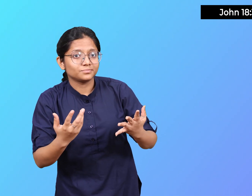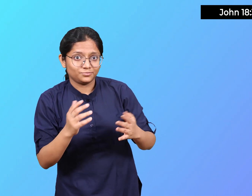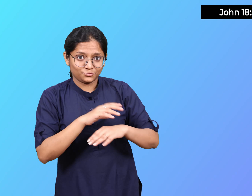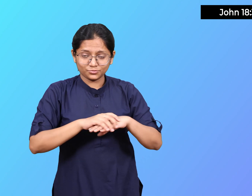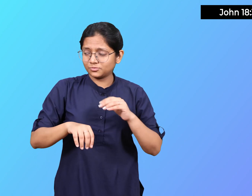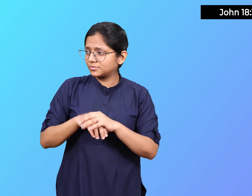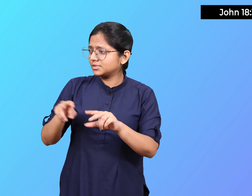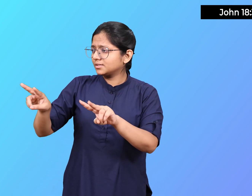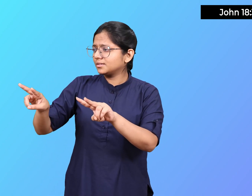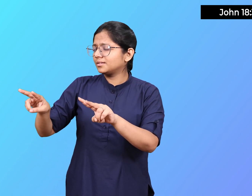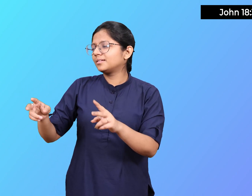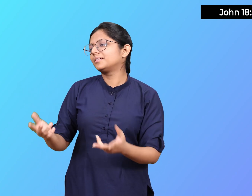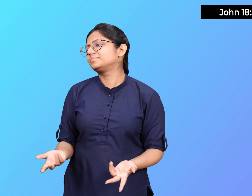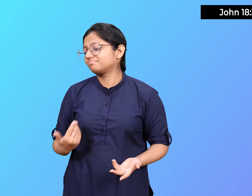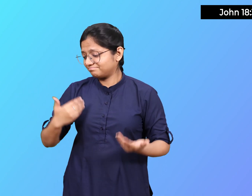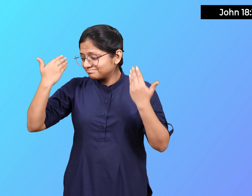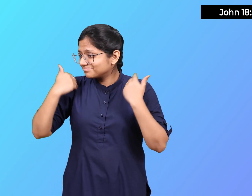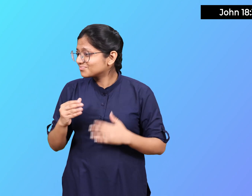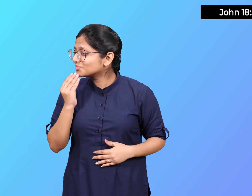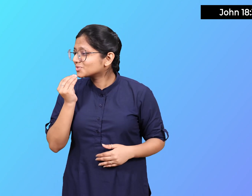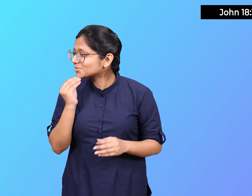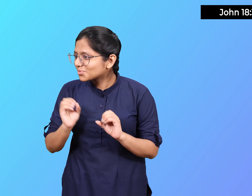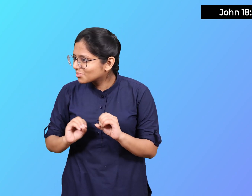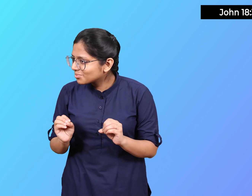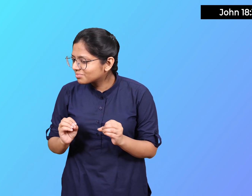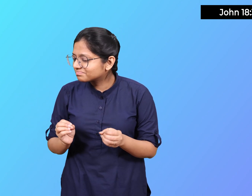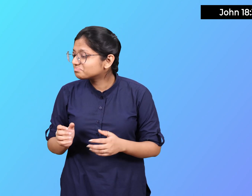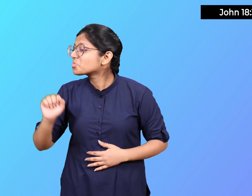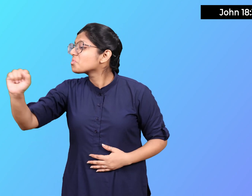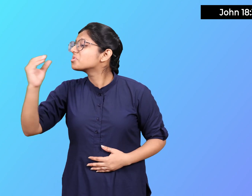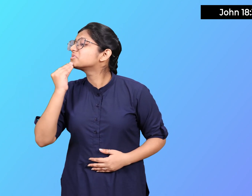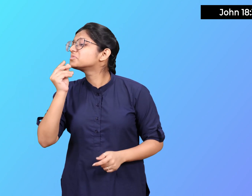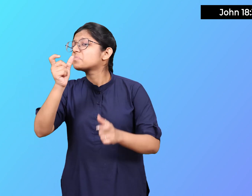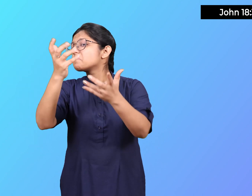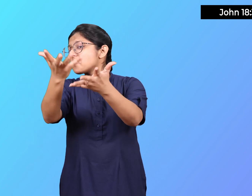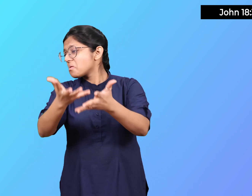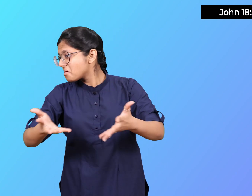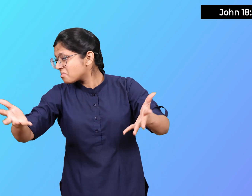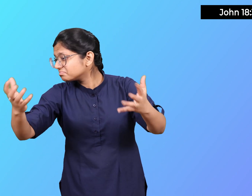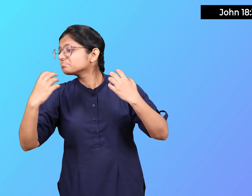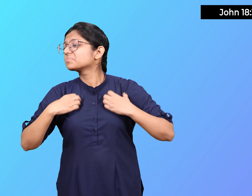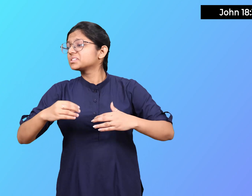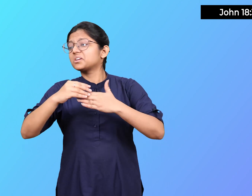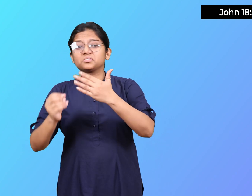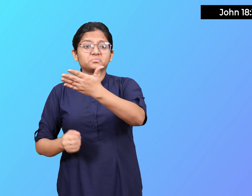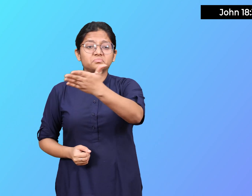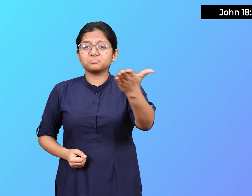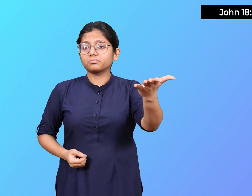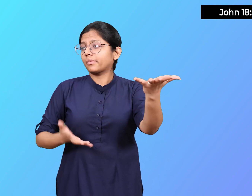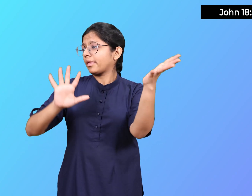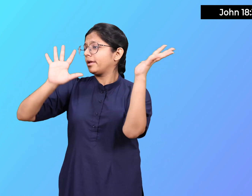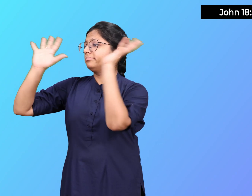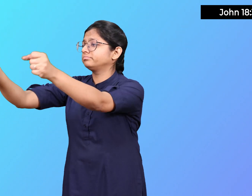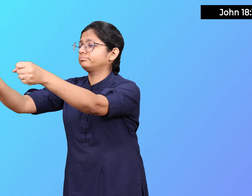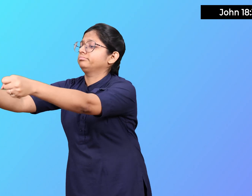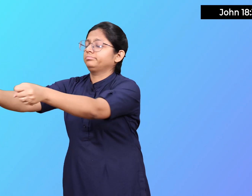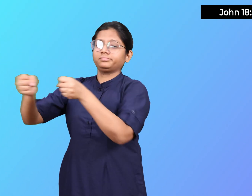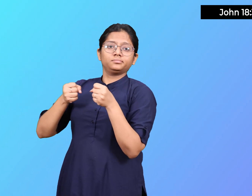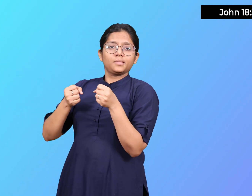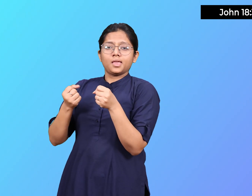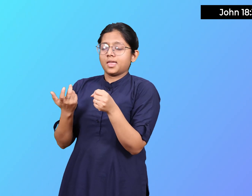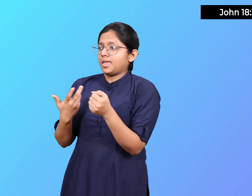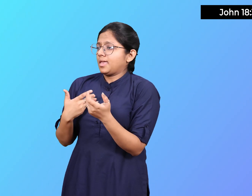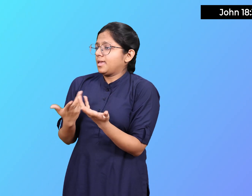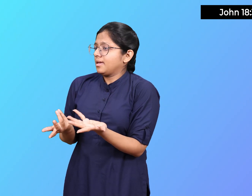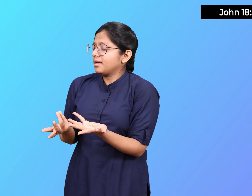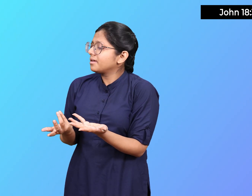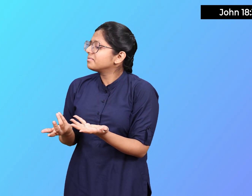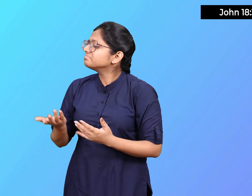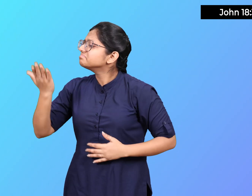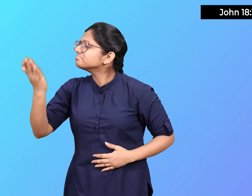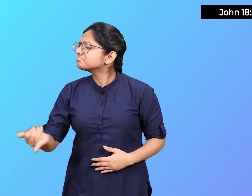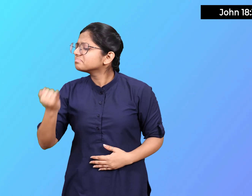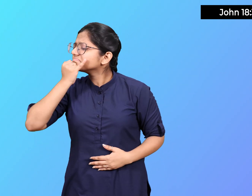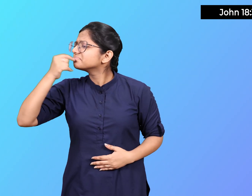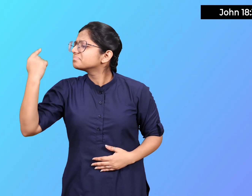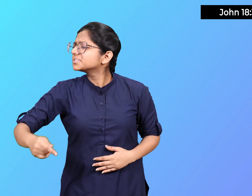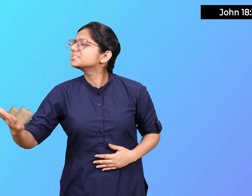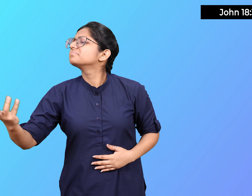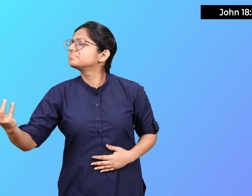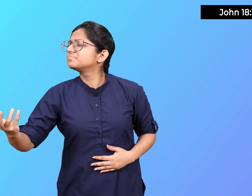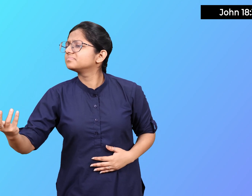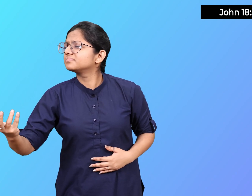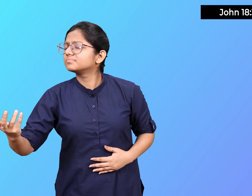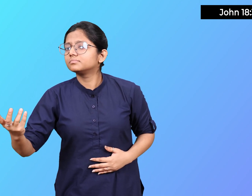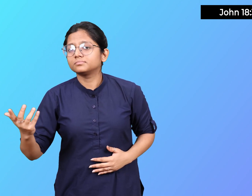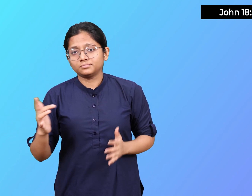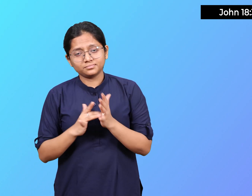Pilate said, “I am not a Jew! It was your own people and their leading priests who handed you over to me. What have you done wrong?”